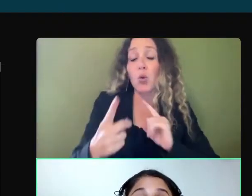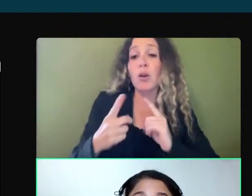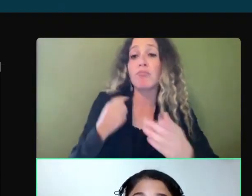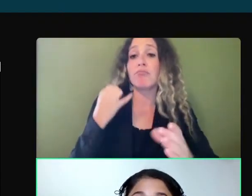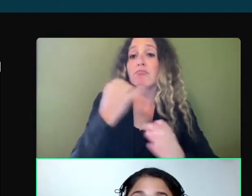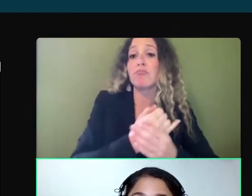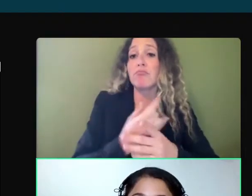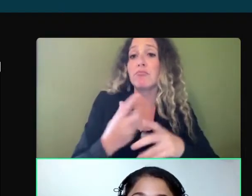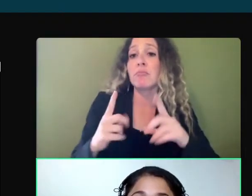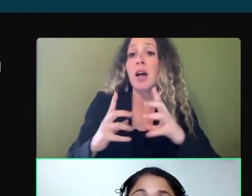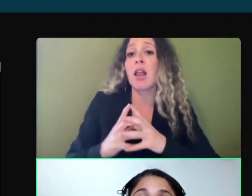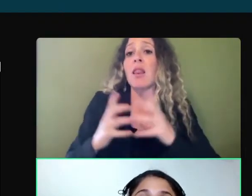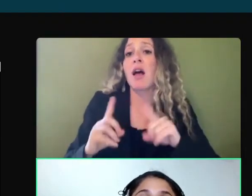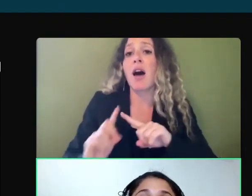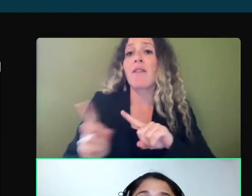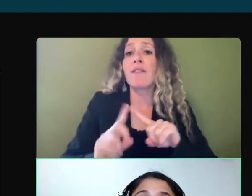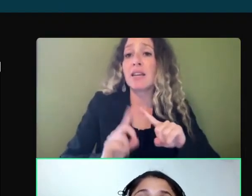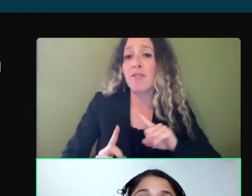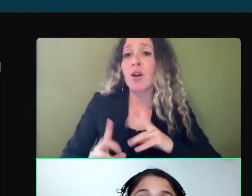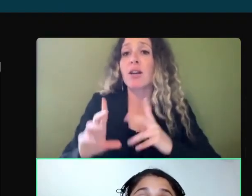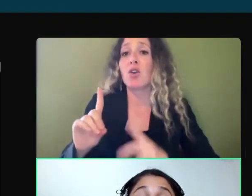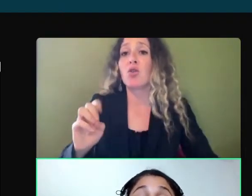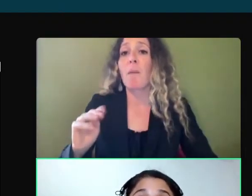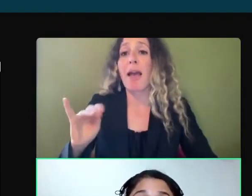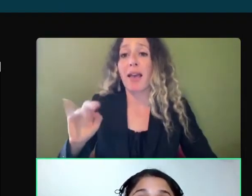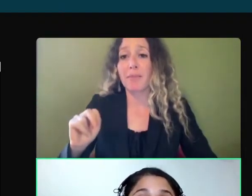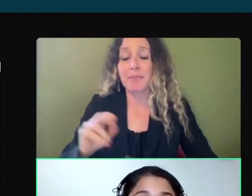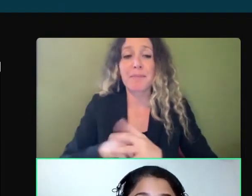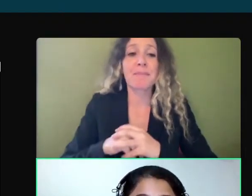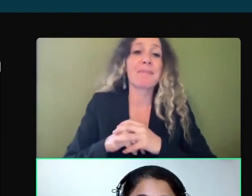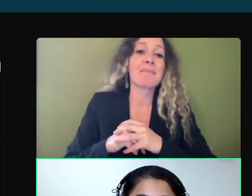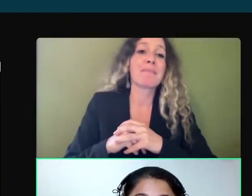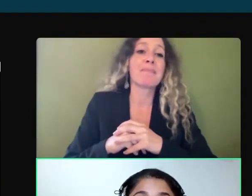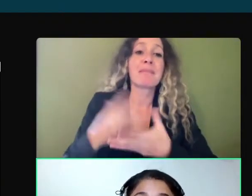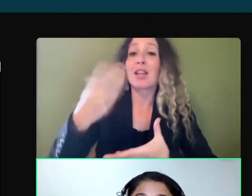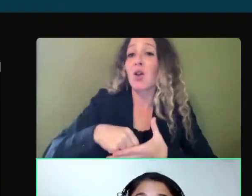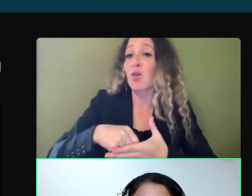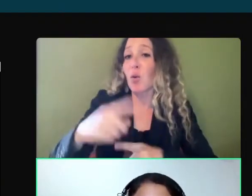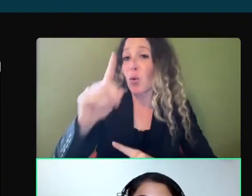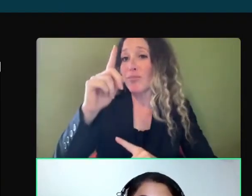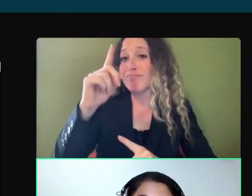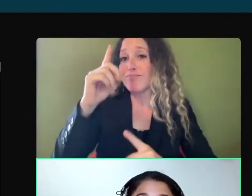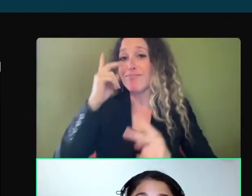cognitive domains. So some of these domains include memory. We commonly see things such